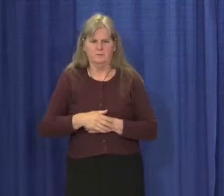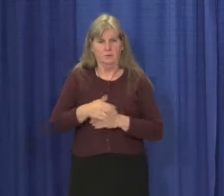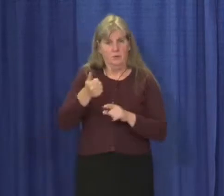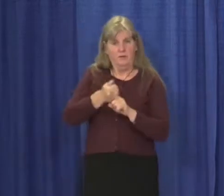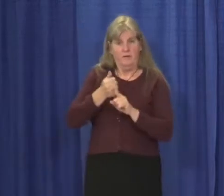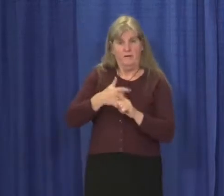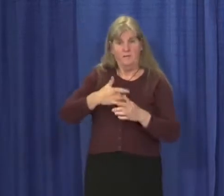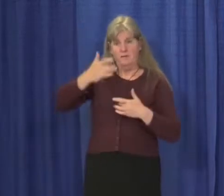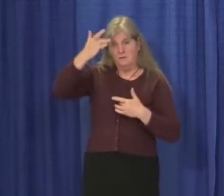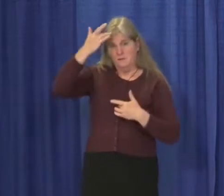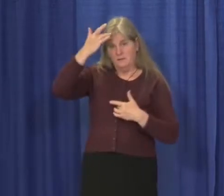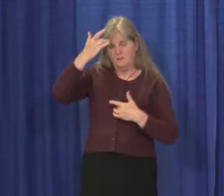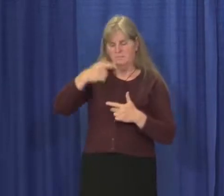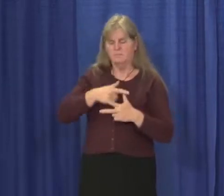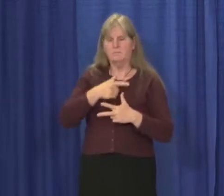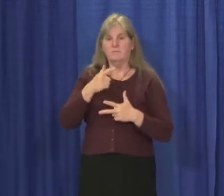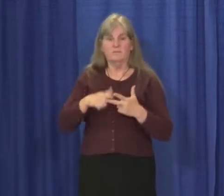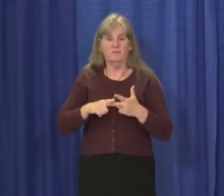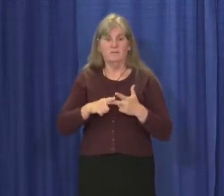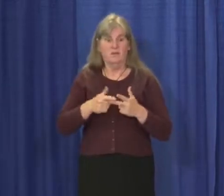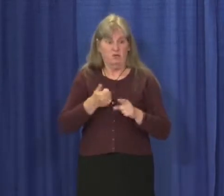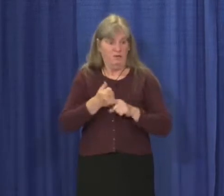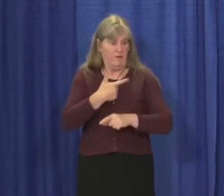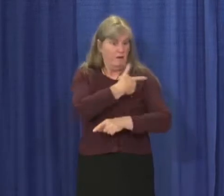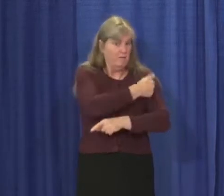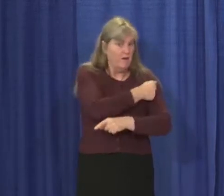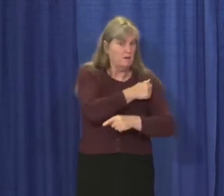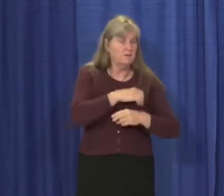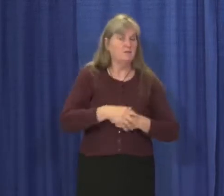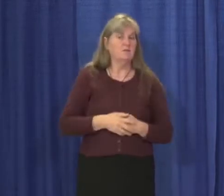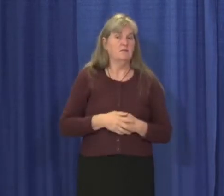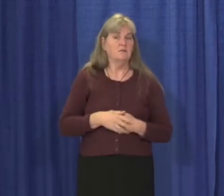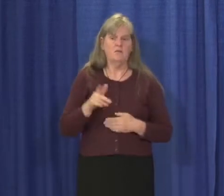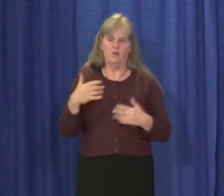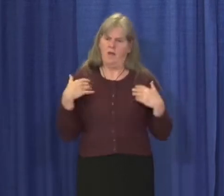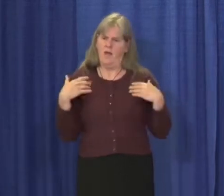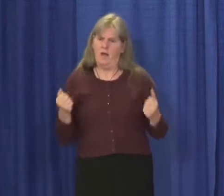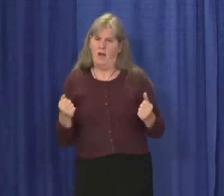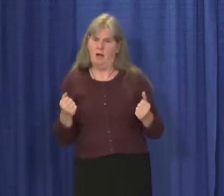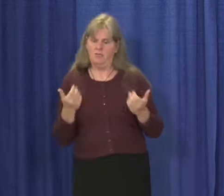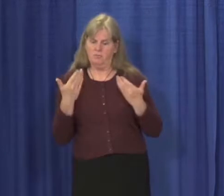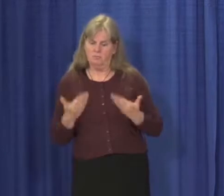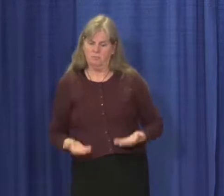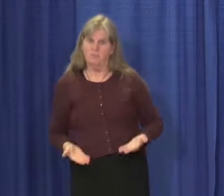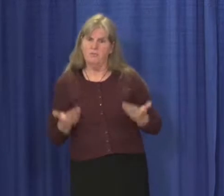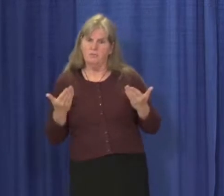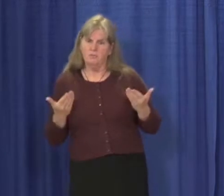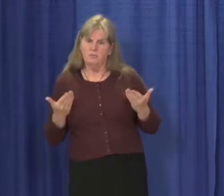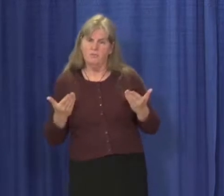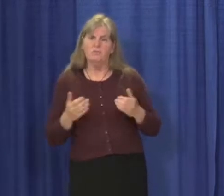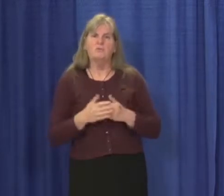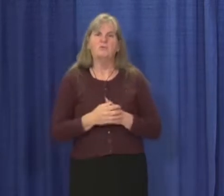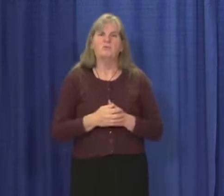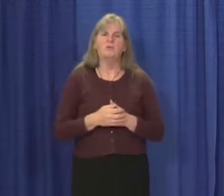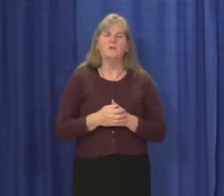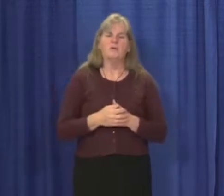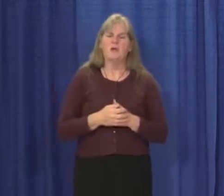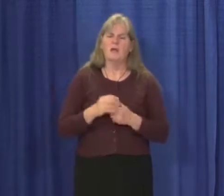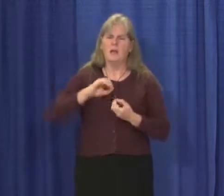vaccination status, overall age of medical conditions, health and medical conditions, size of